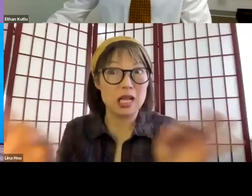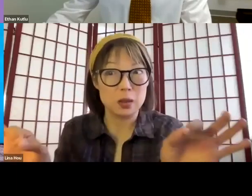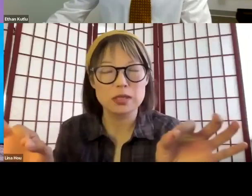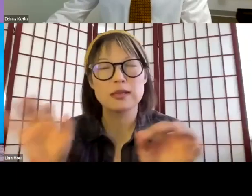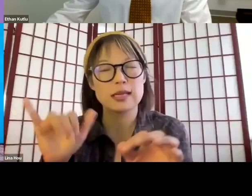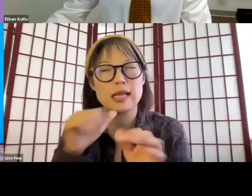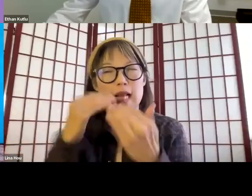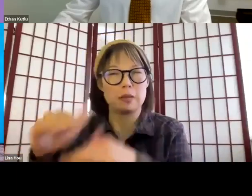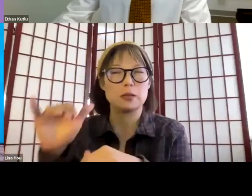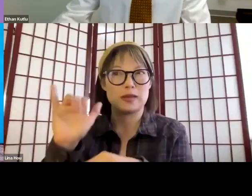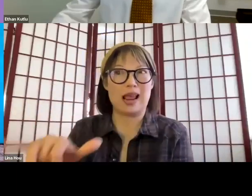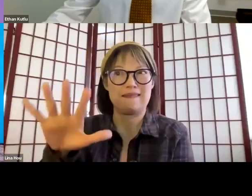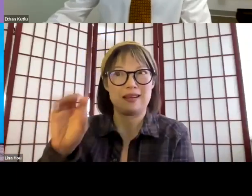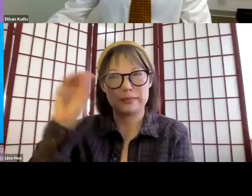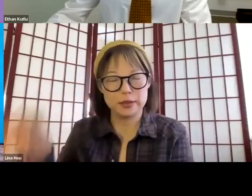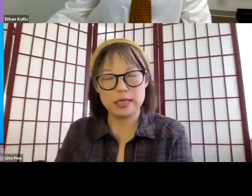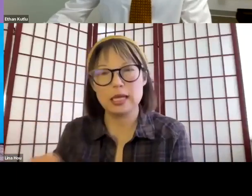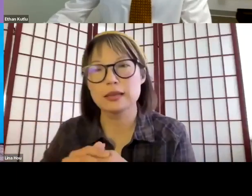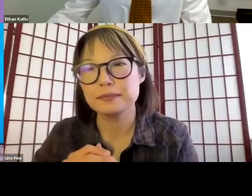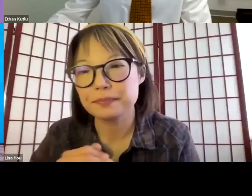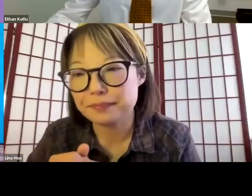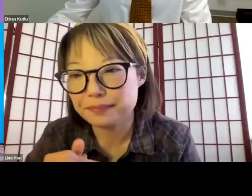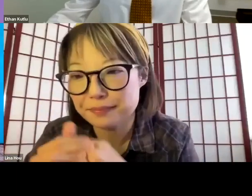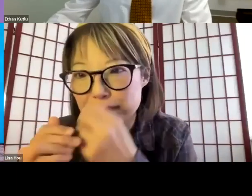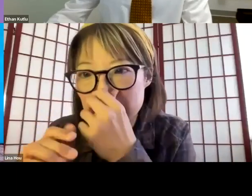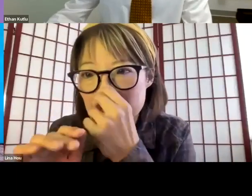description of sign language not limited to just that 5%.